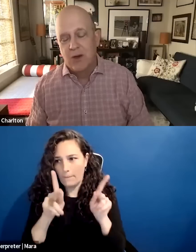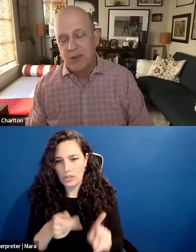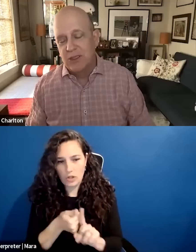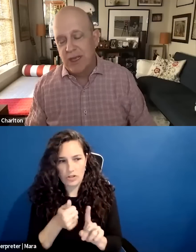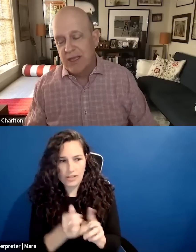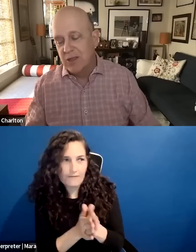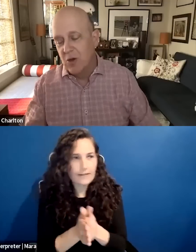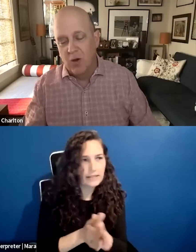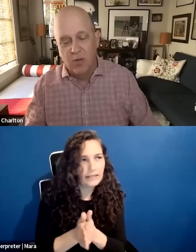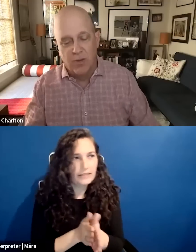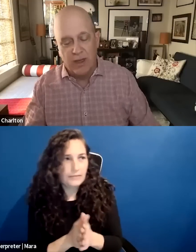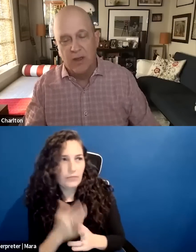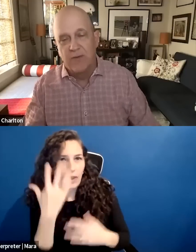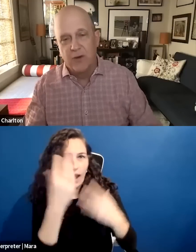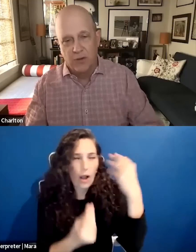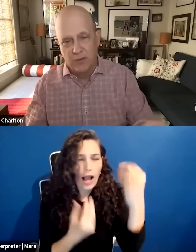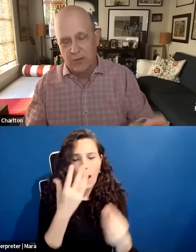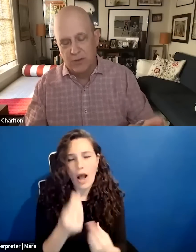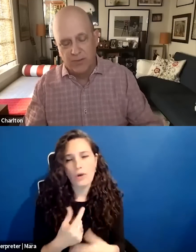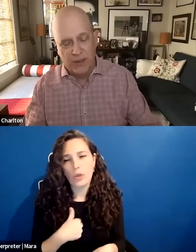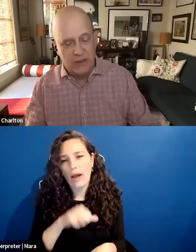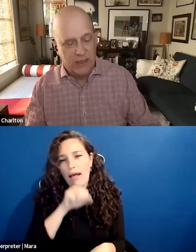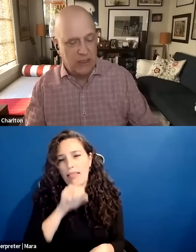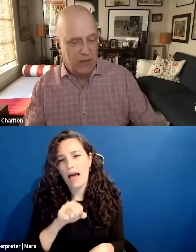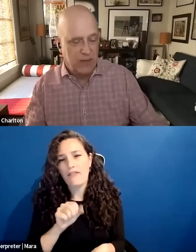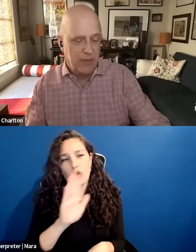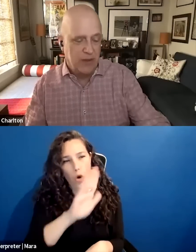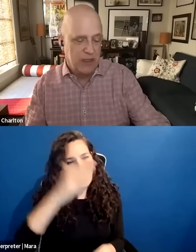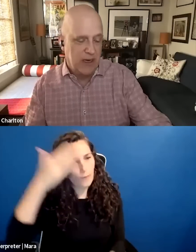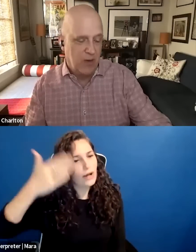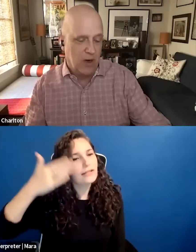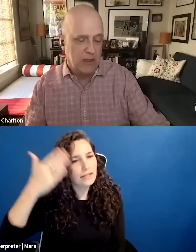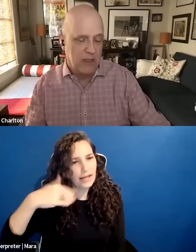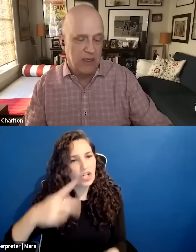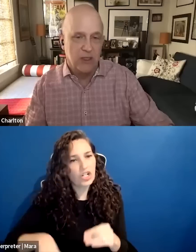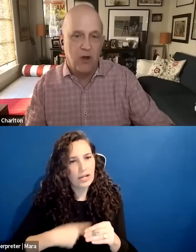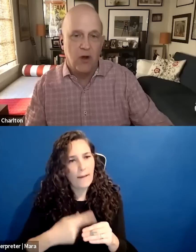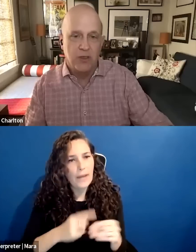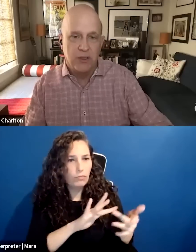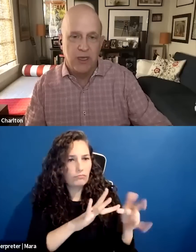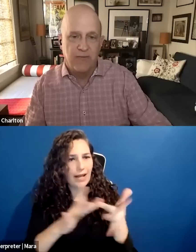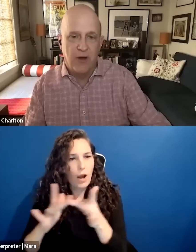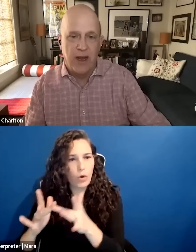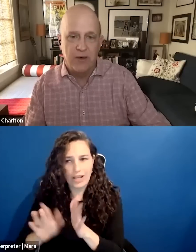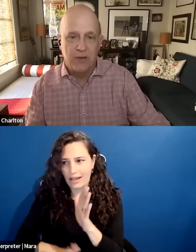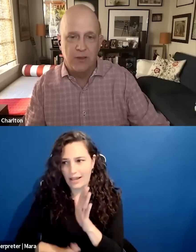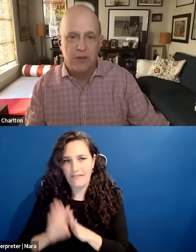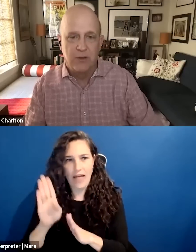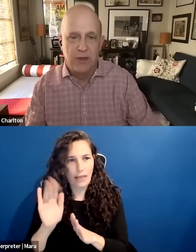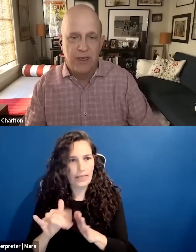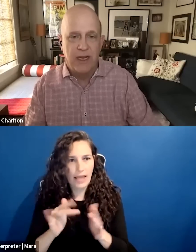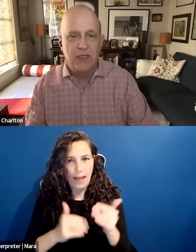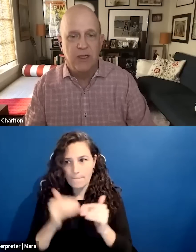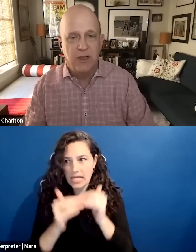I think the whole, I love your presentation about building a network 'cause I think it's the hardest thing for actors to engage